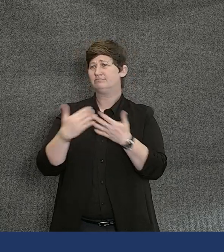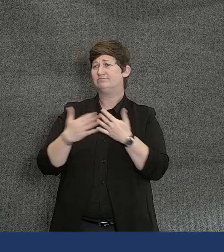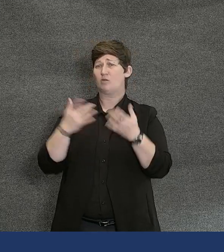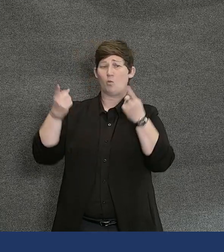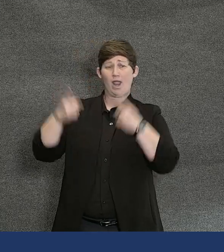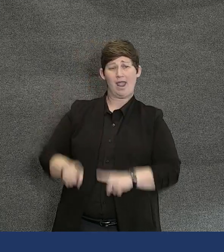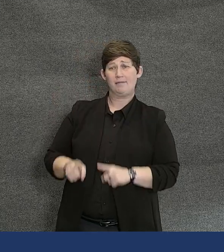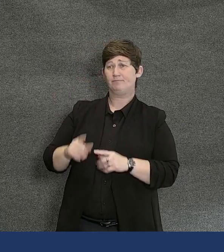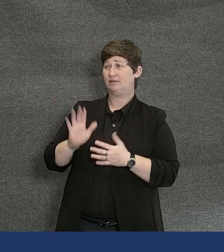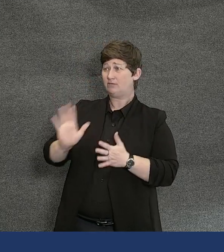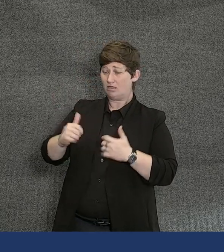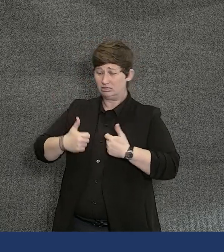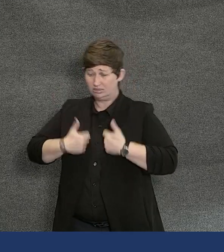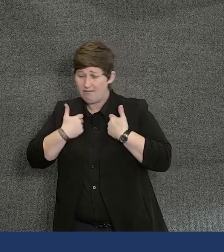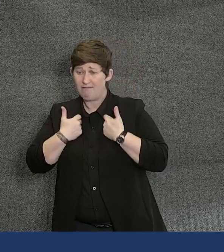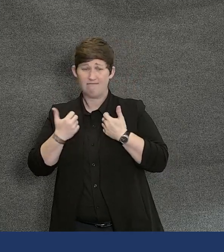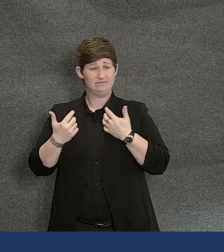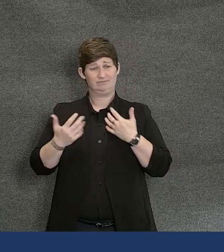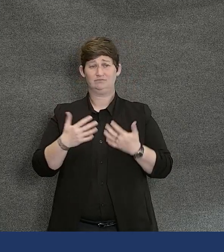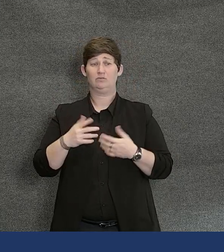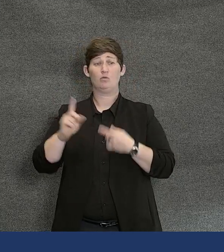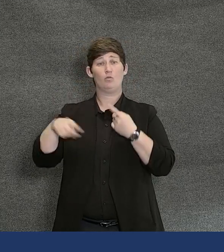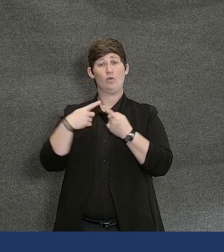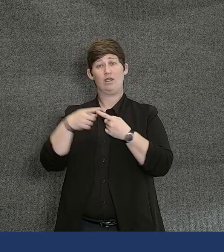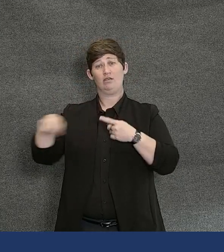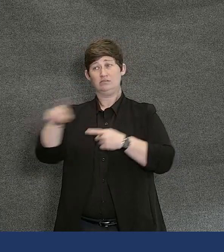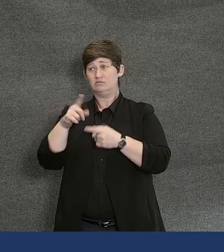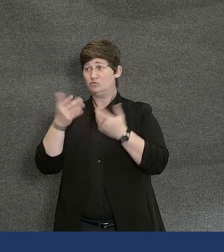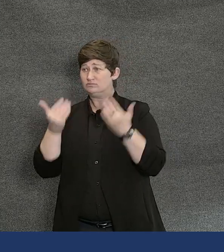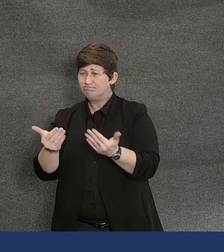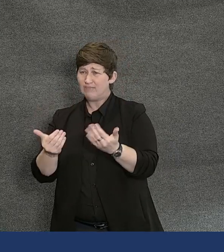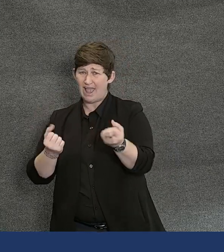when we advocate, I love this saying, we don't celebrate,